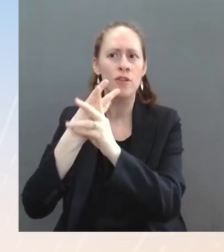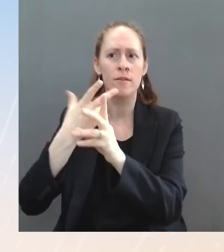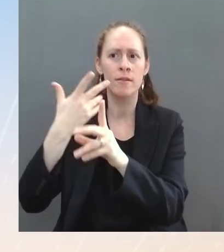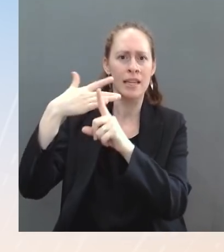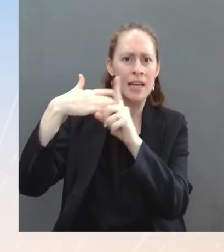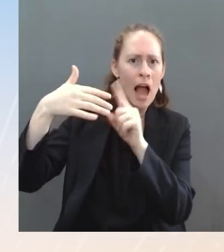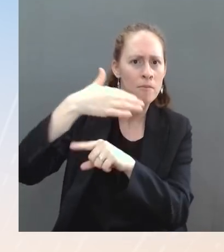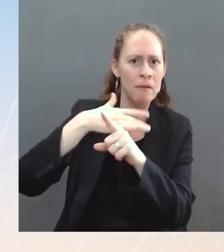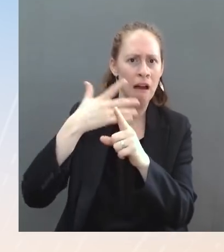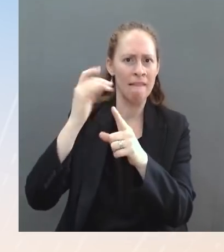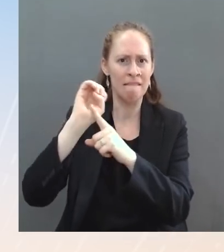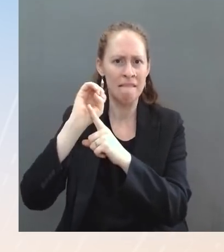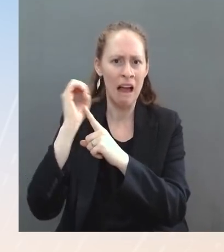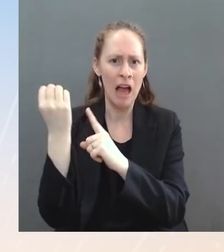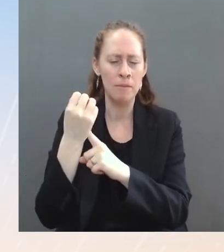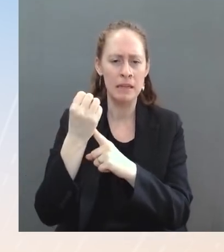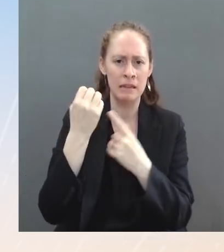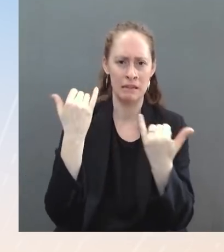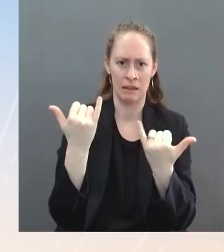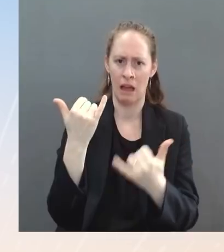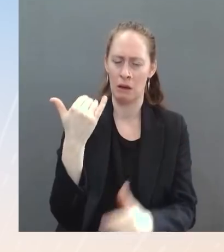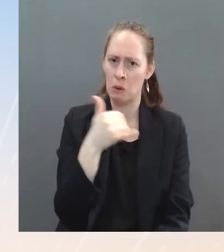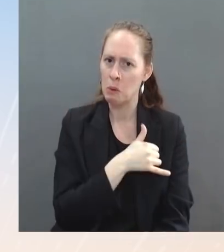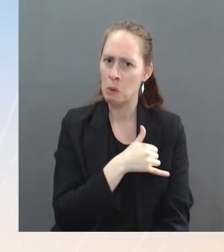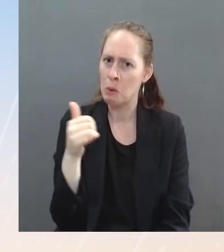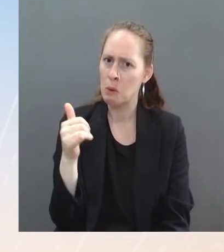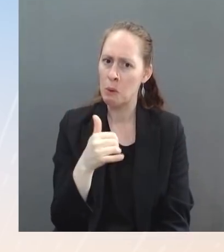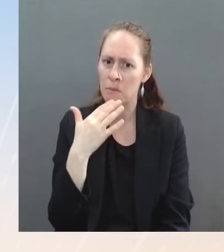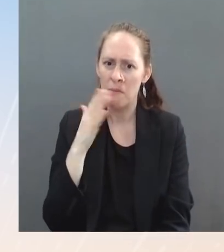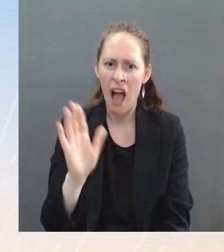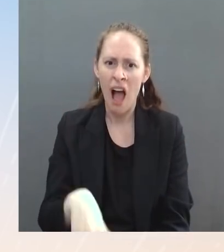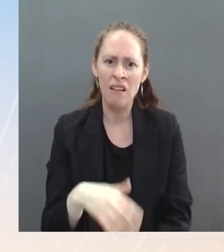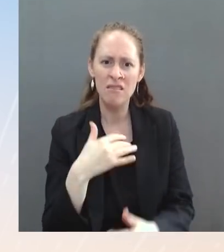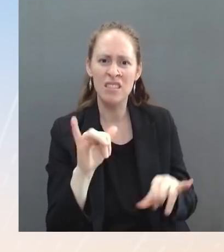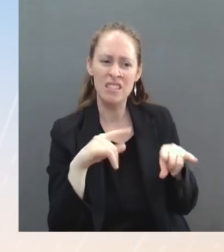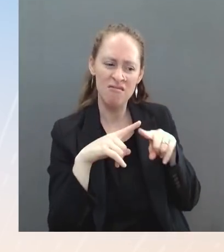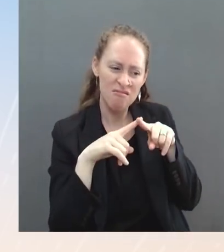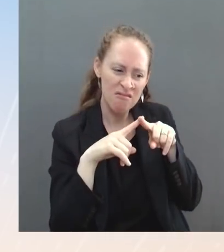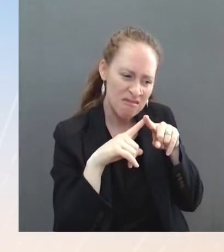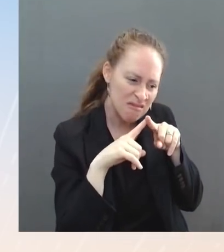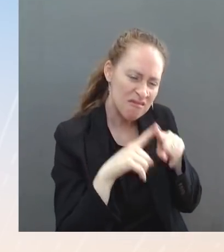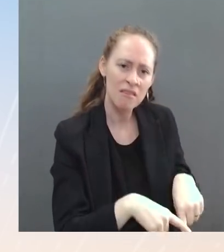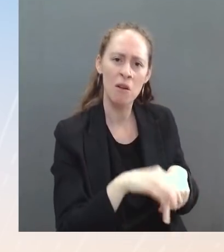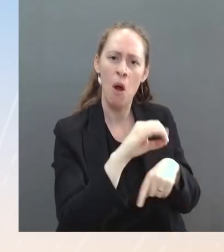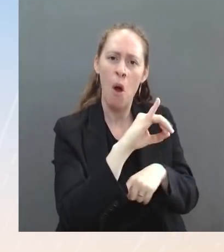who are sort of frustrated right now? Mr. Deese: Great. So, on the first -- on the first part of the question,